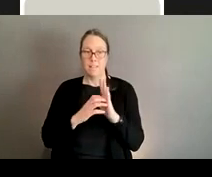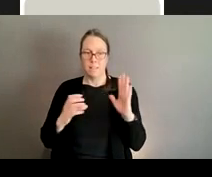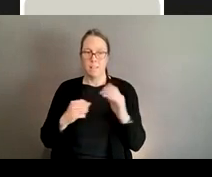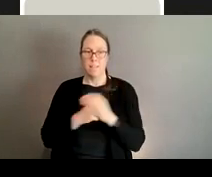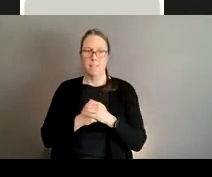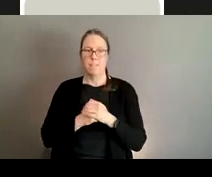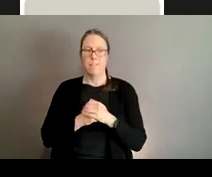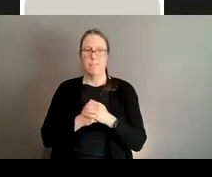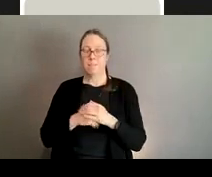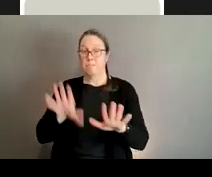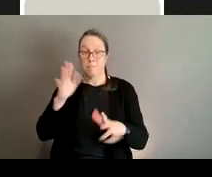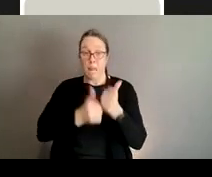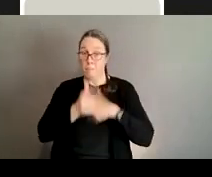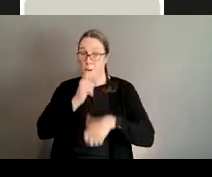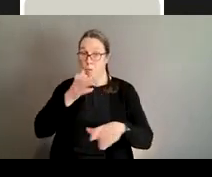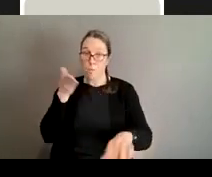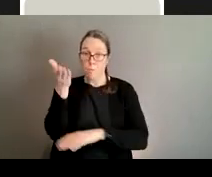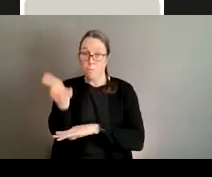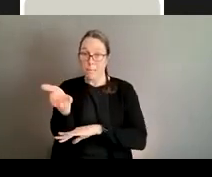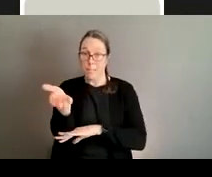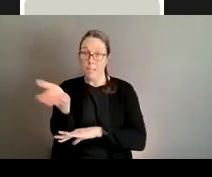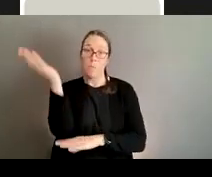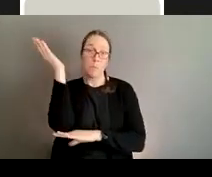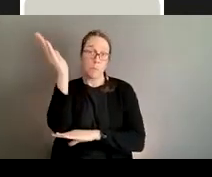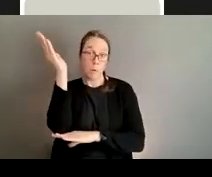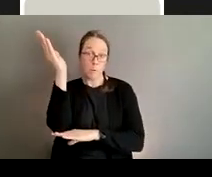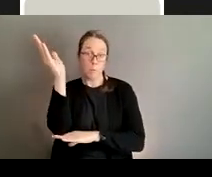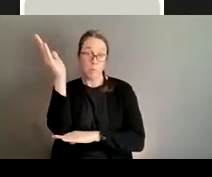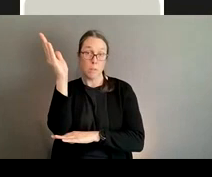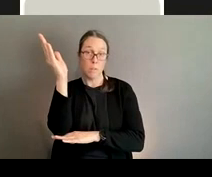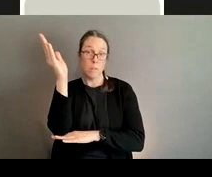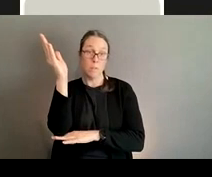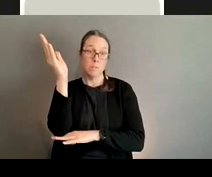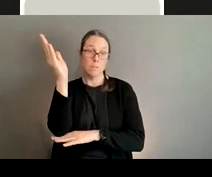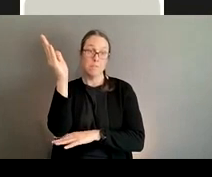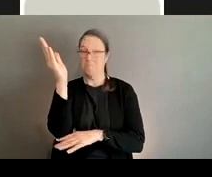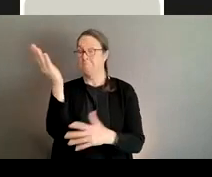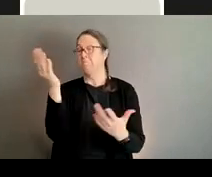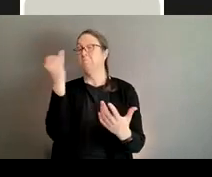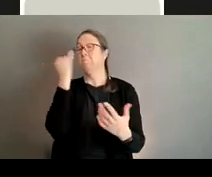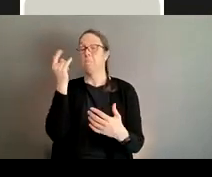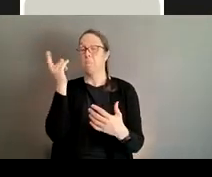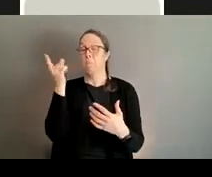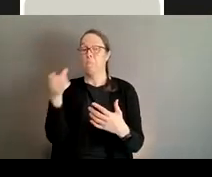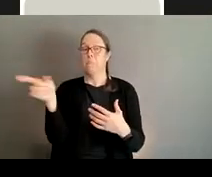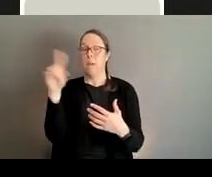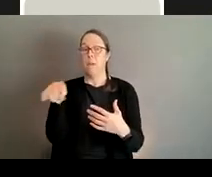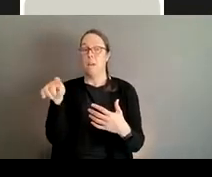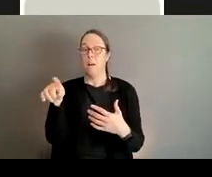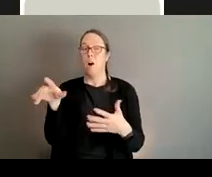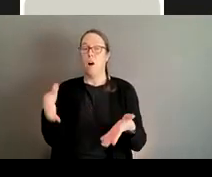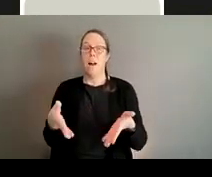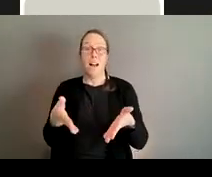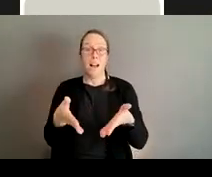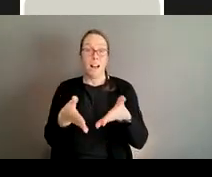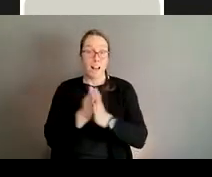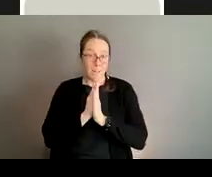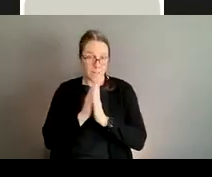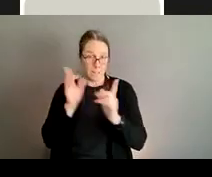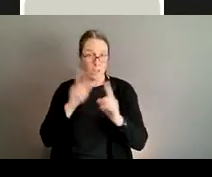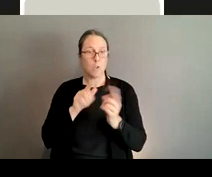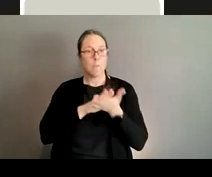who is submitting a proposal is essentially asking to be a presenter at the conference.